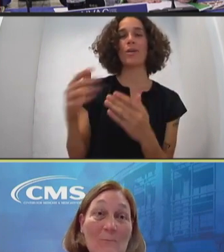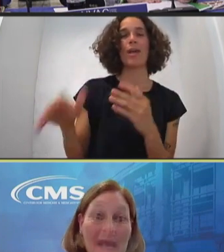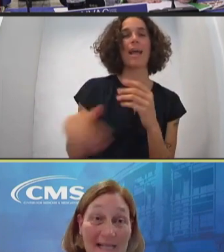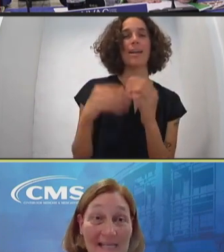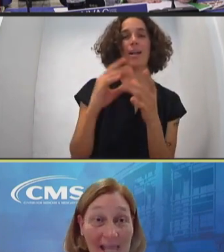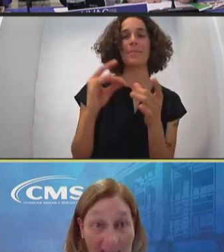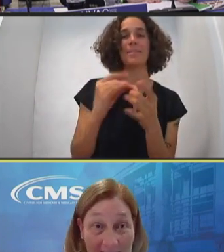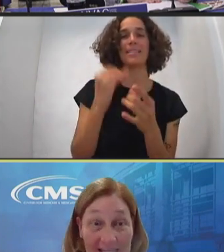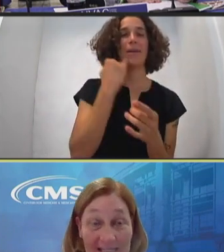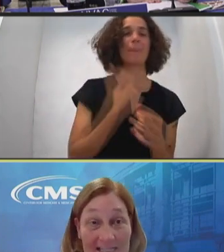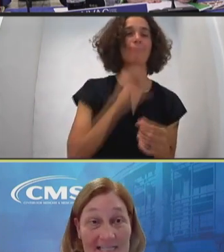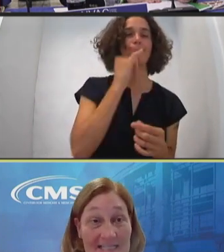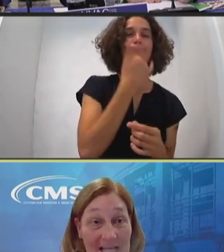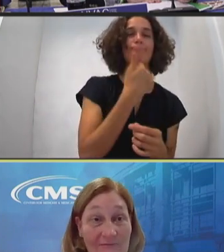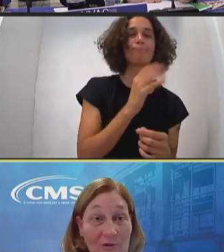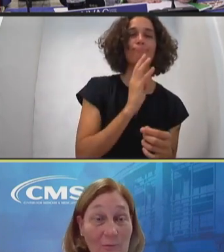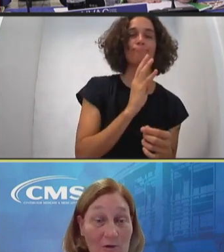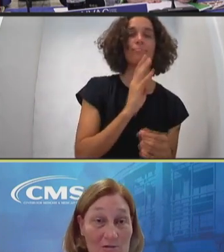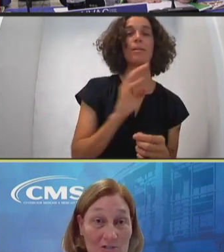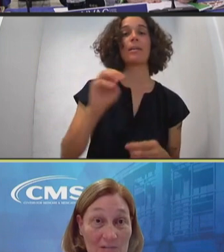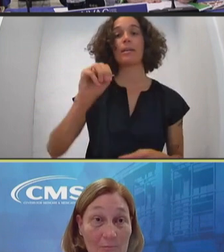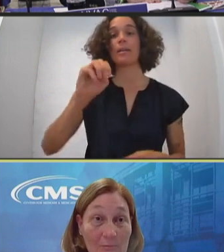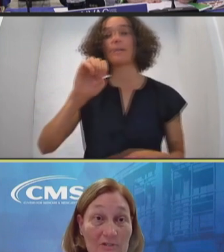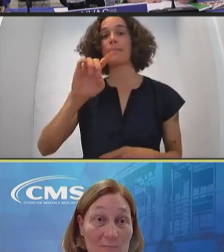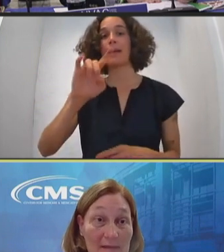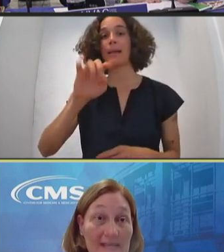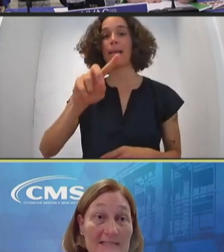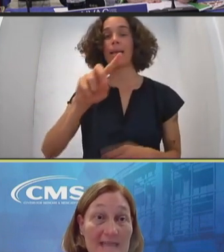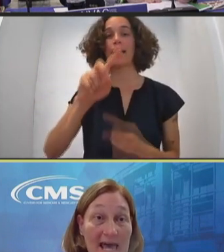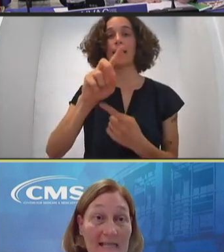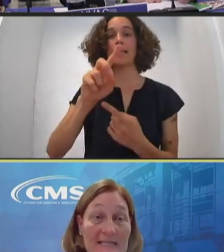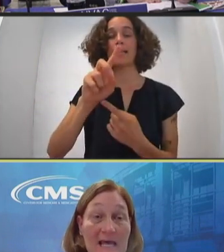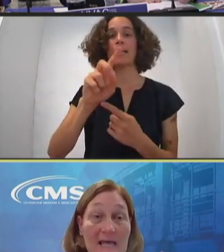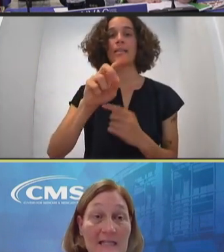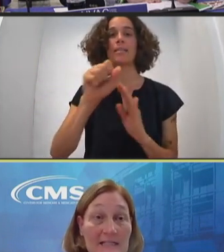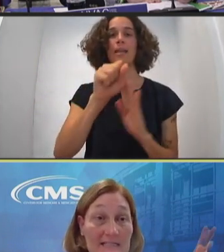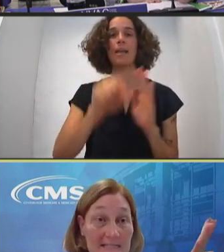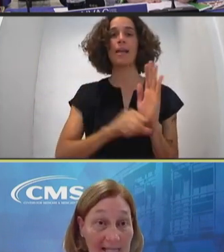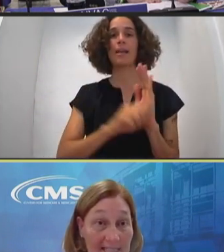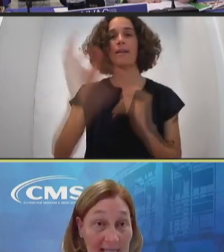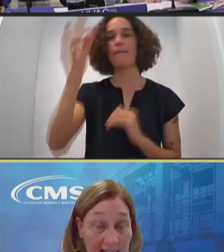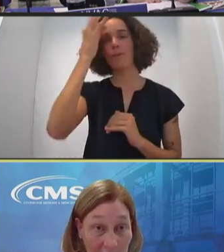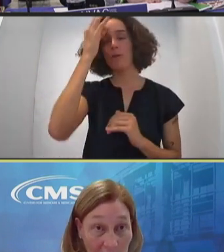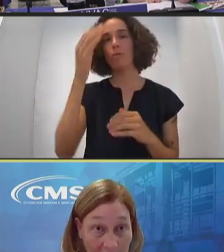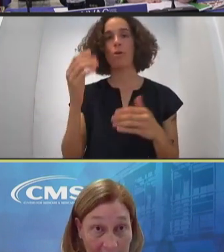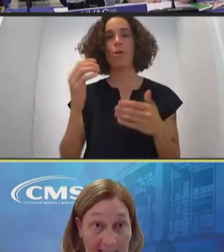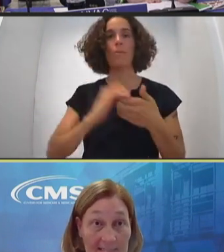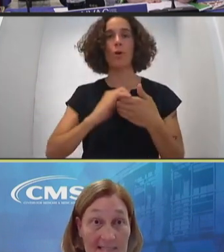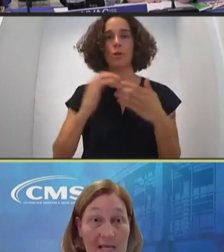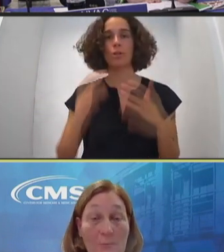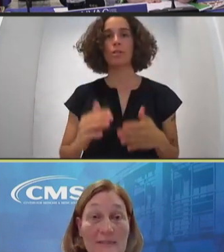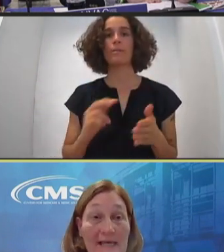You know, Medicaid is a state federal partnership. Which means that states set their rates,